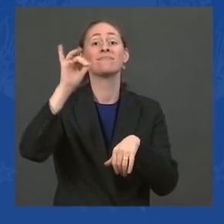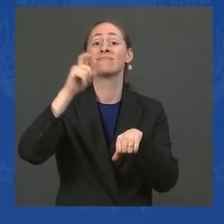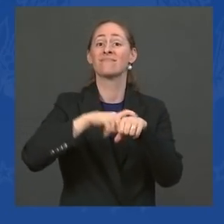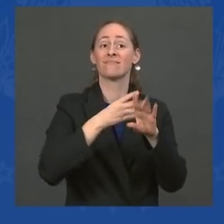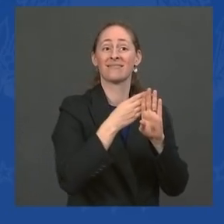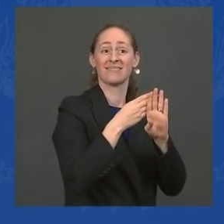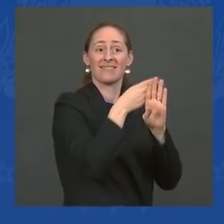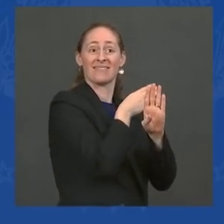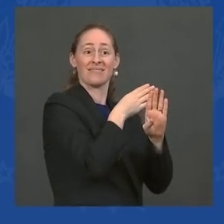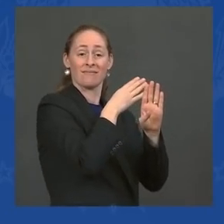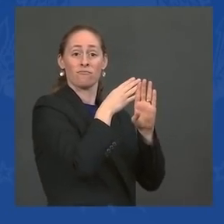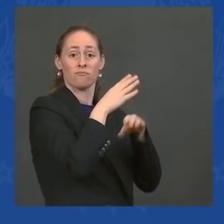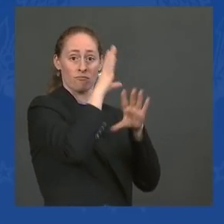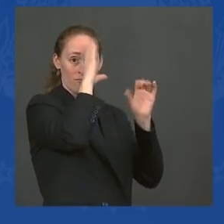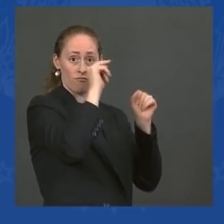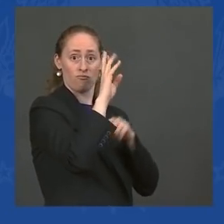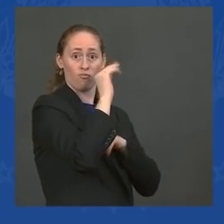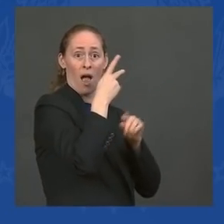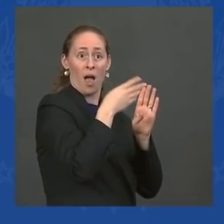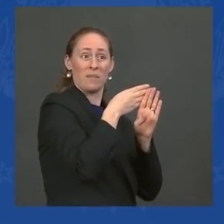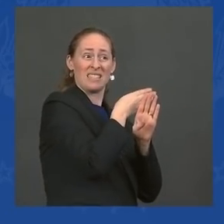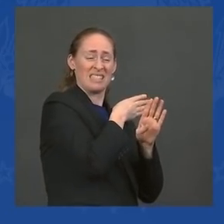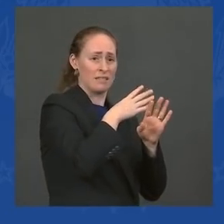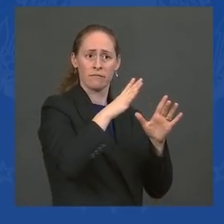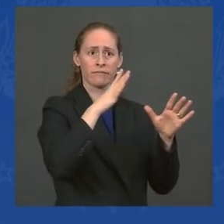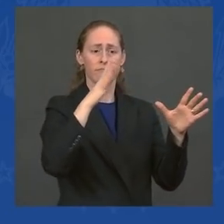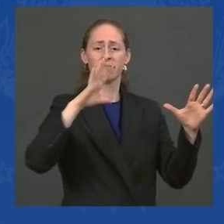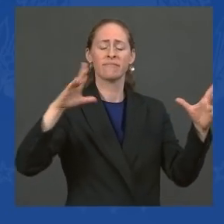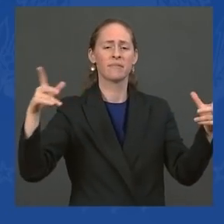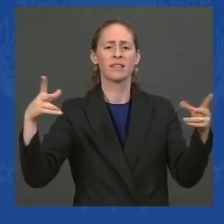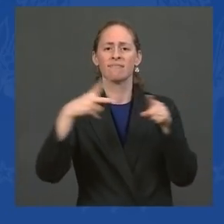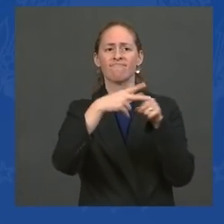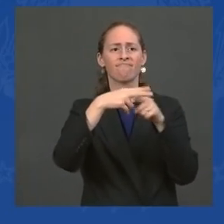leaving vulnerable more than 1 million acres of cherished landscape.